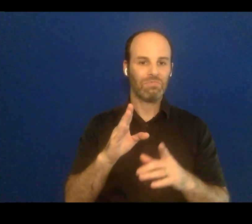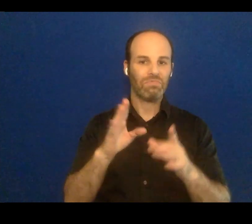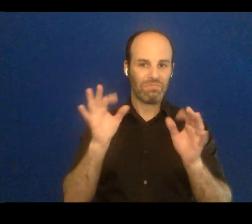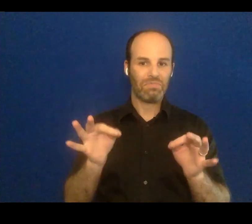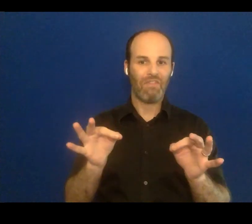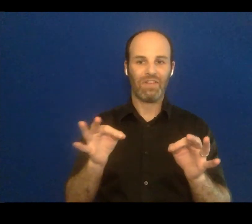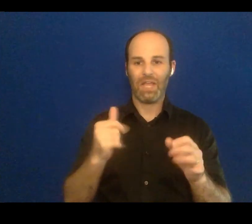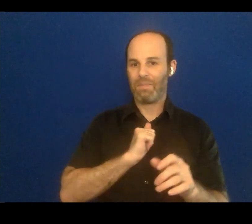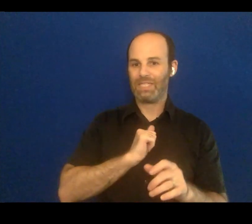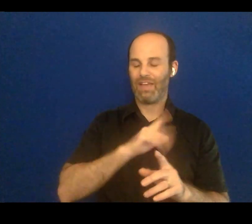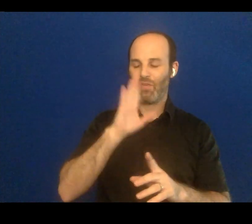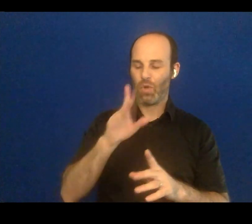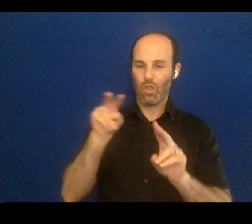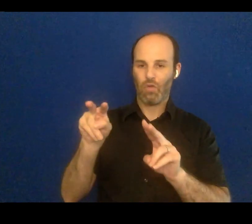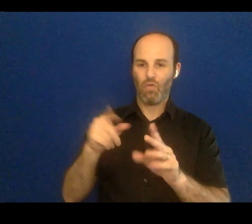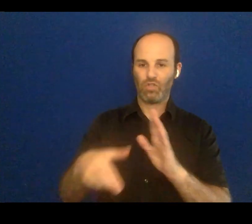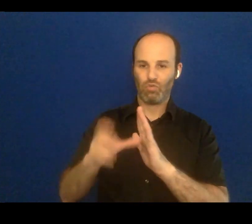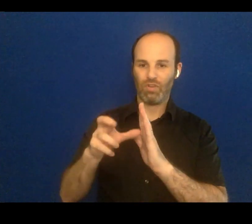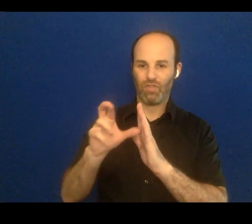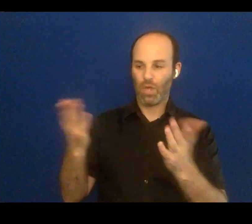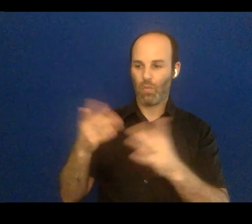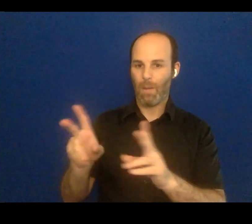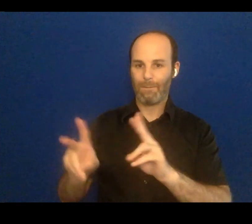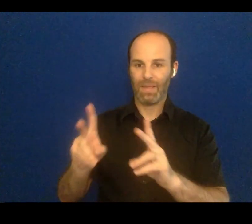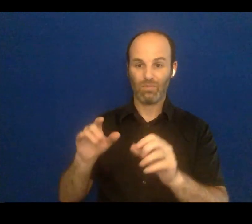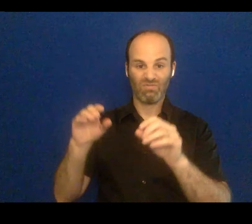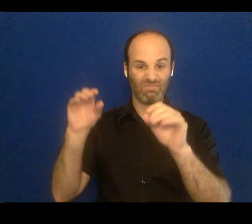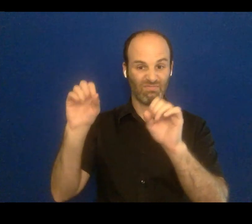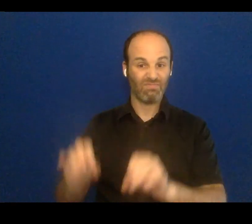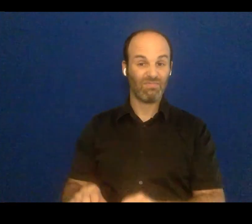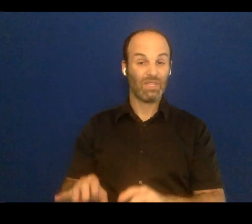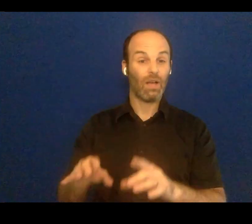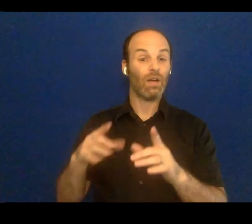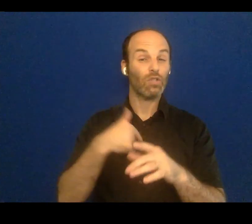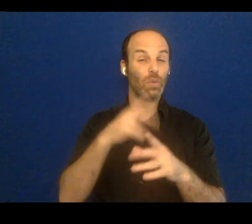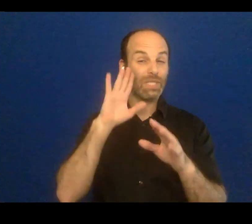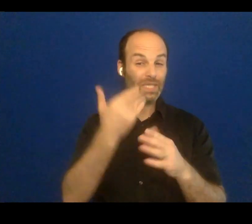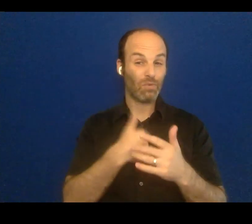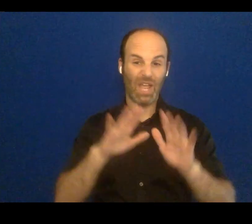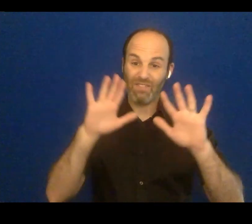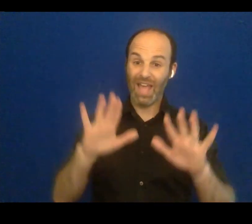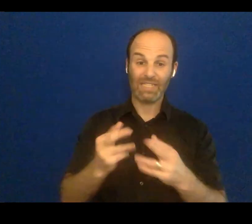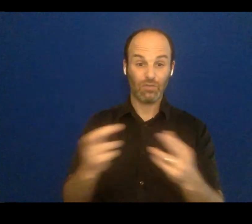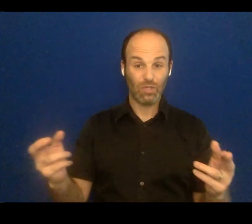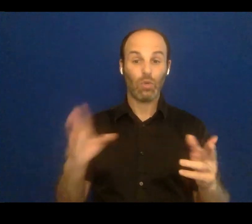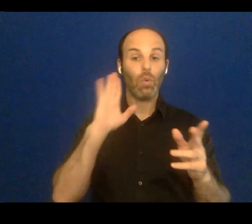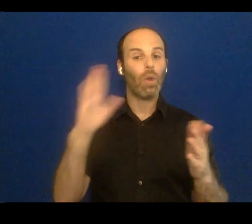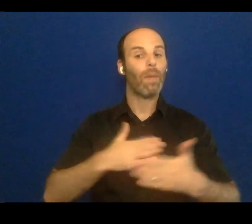I LOOK FORWARD TO REVIEWING WHAT PEOPLE HAVE SHARED THERE. WE'LL BE GLAD TO EMAIL THAT OUT TO EVERYONE.